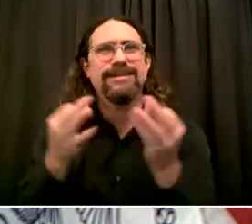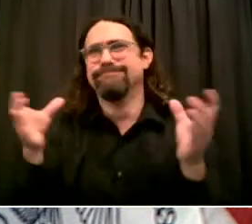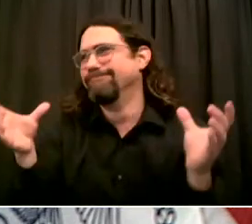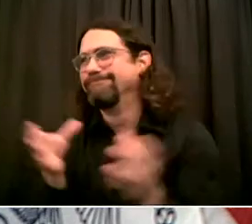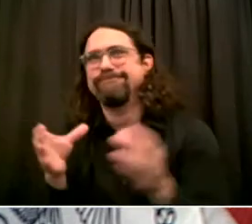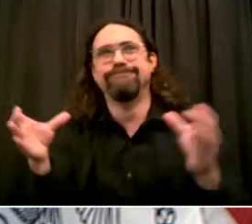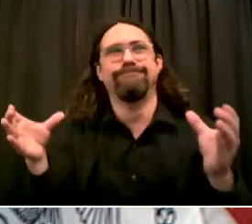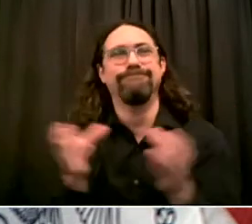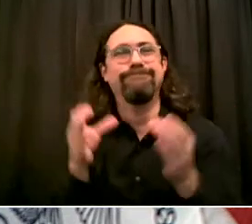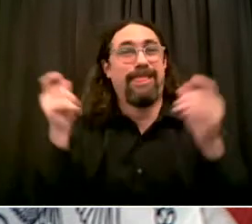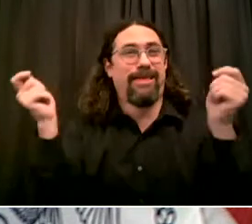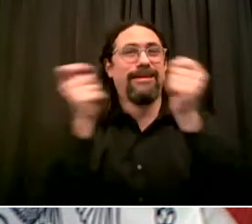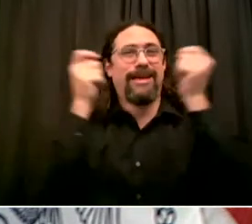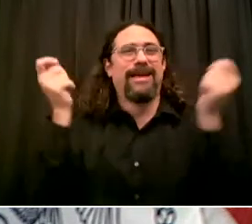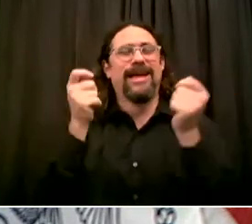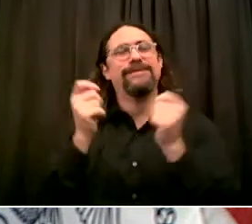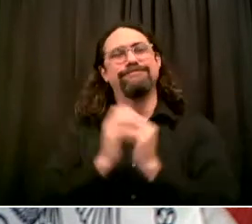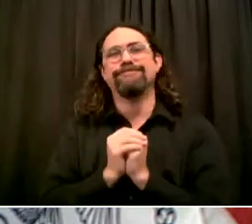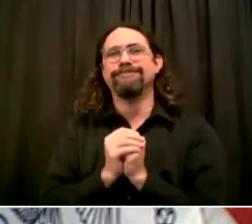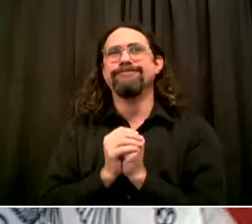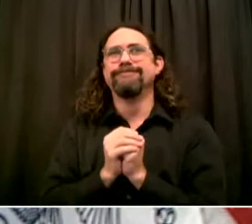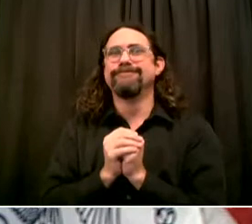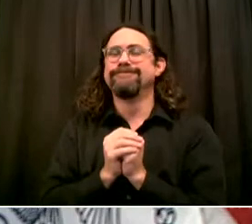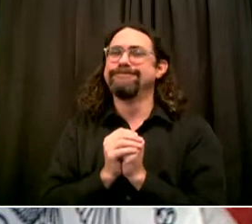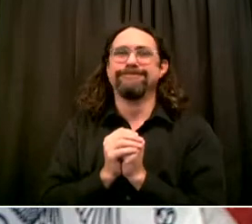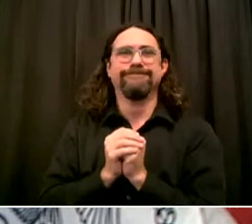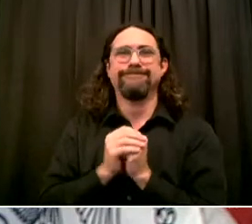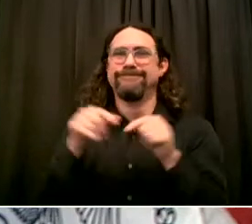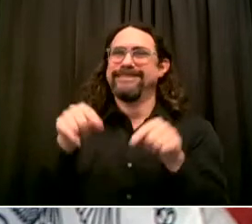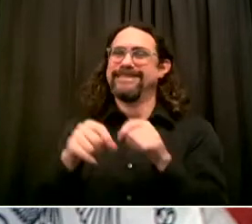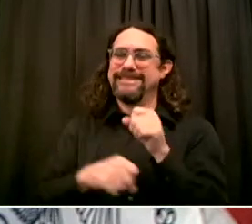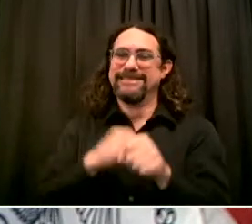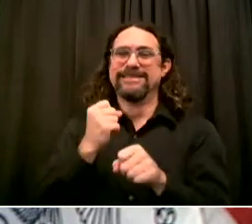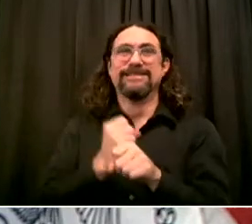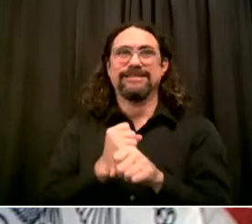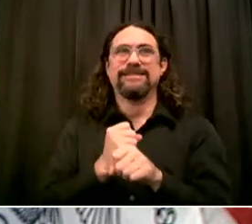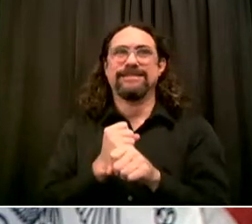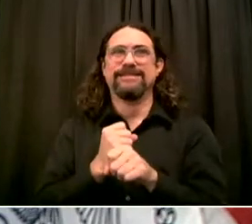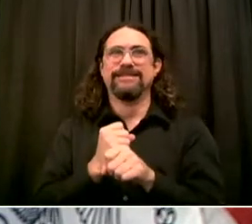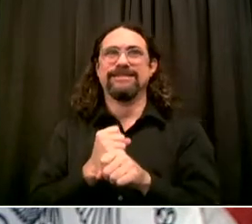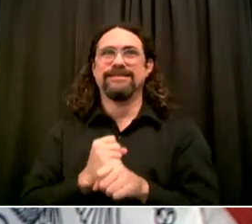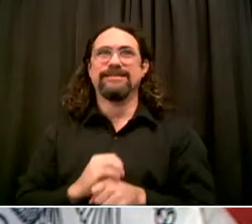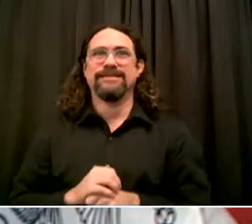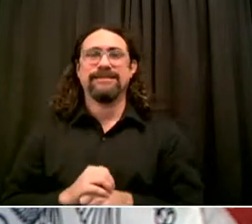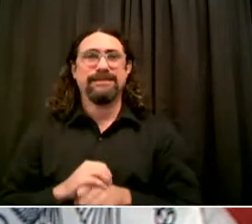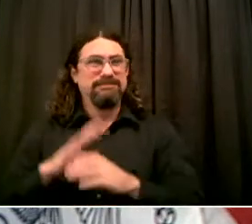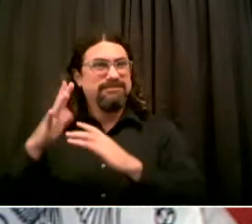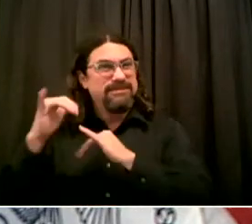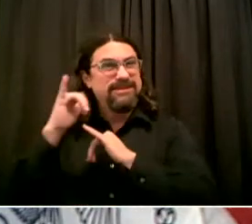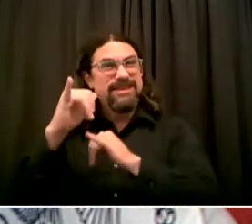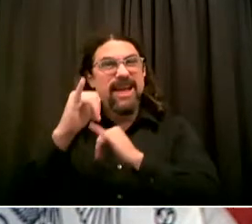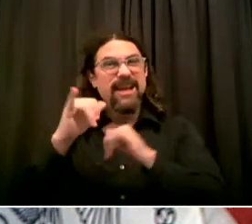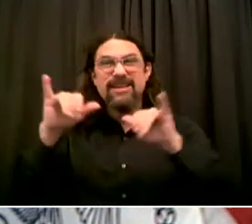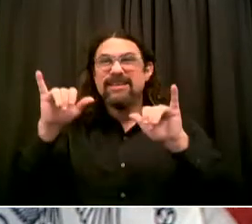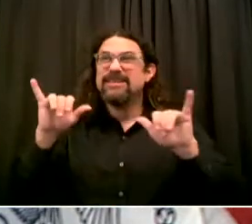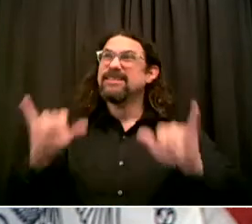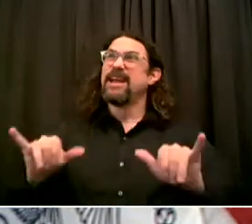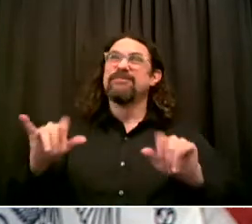FRIEND THE MOST, WE ARE FEELING THAALAT CK OF CONNECTION BUTTING THIS THIS IS THE YEAR WHERE WE HAVE DO THINGS DIFFERENTLY BECAUSE WE DO